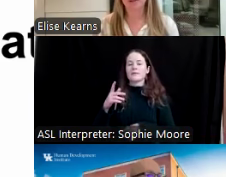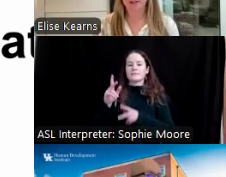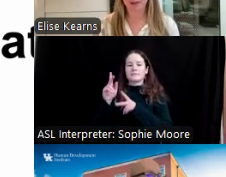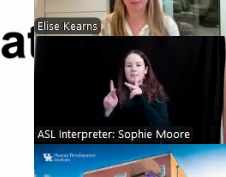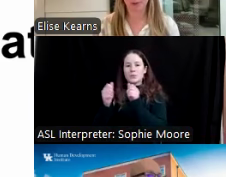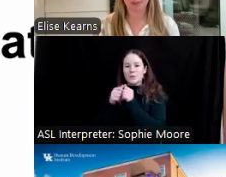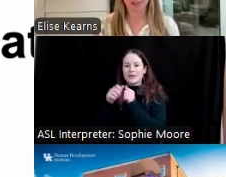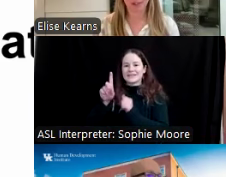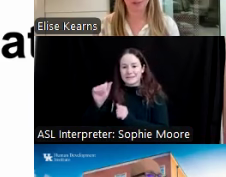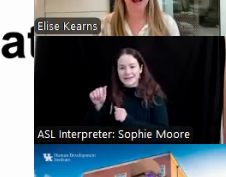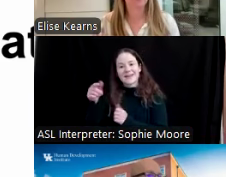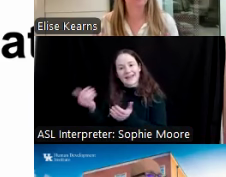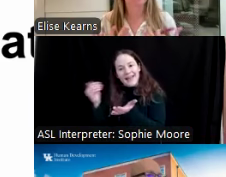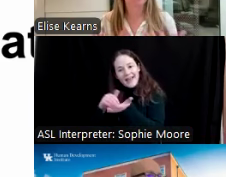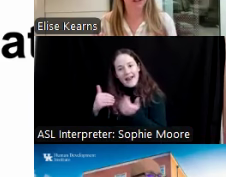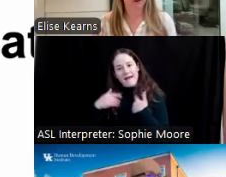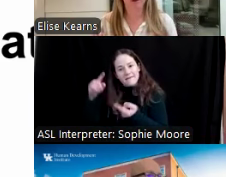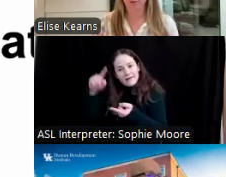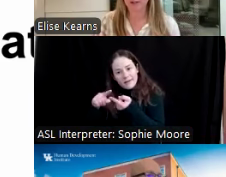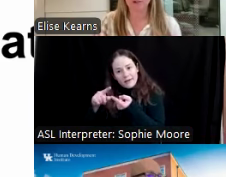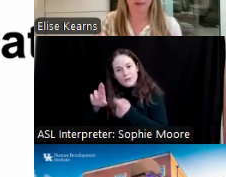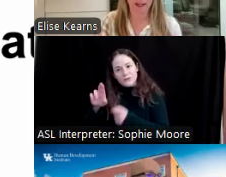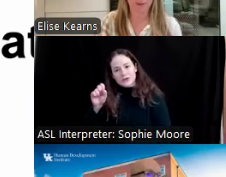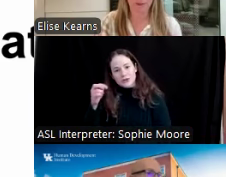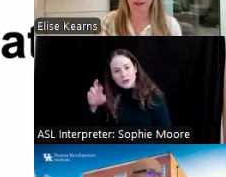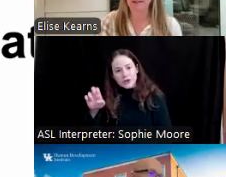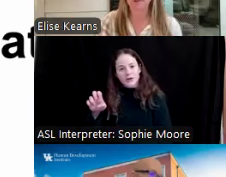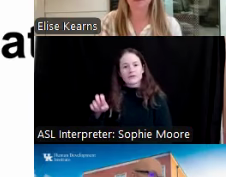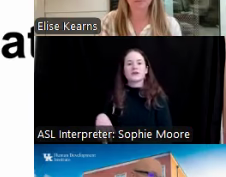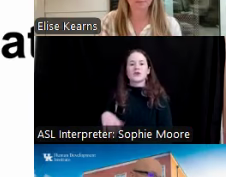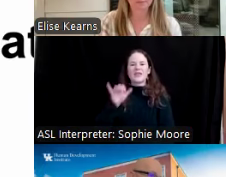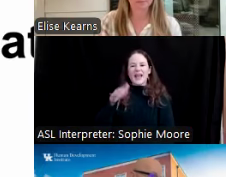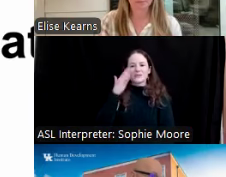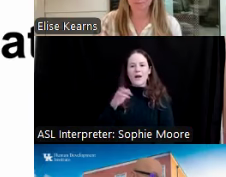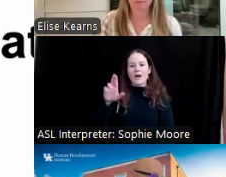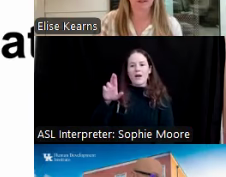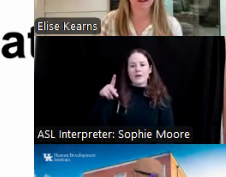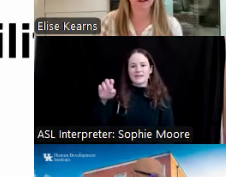important to use. How do you feel when you're doing exercise?